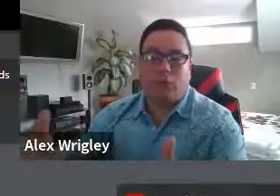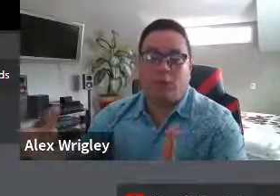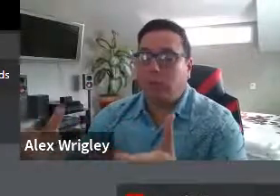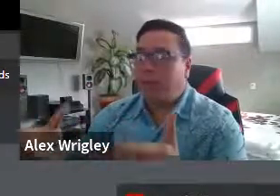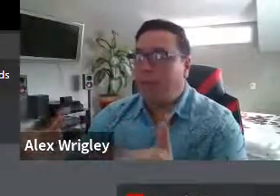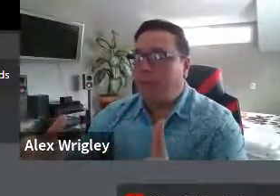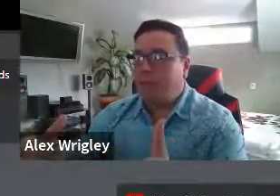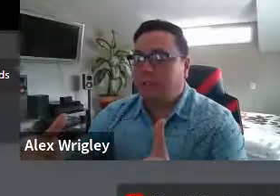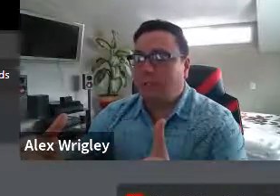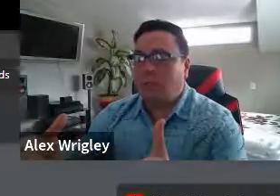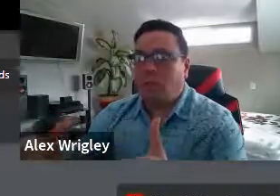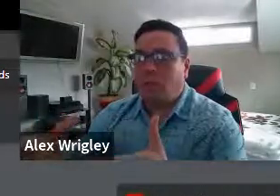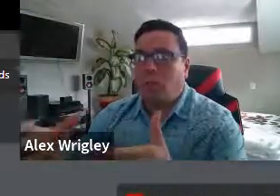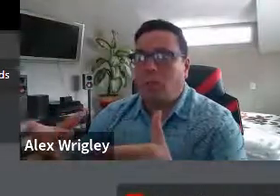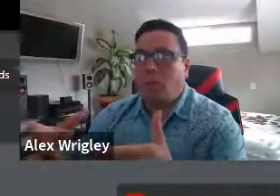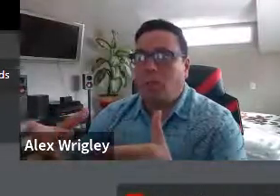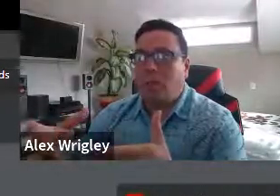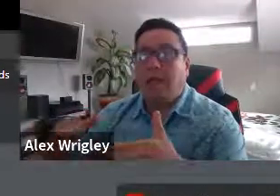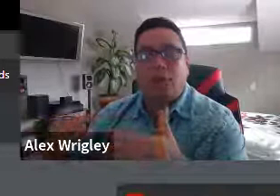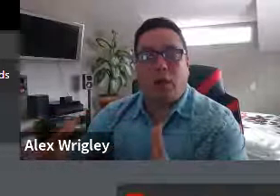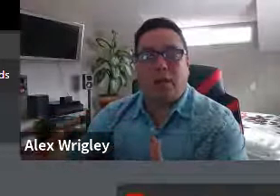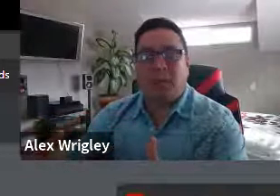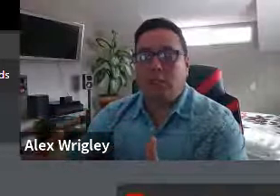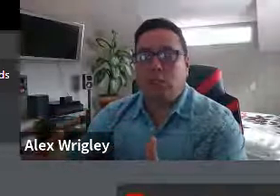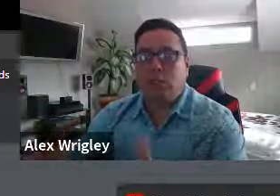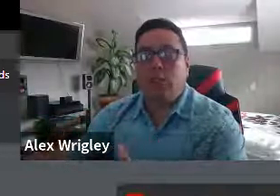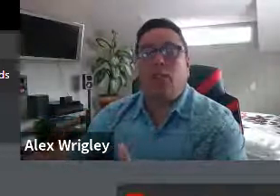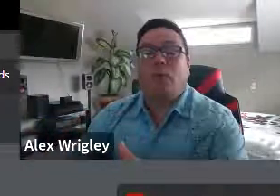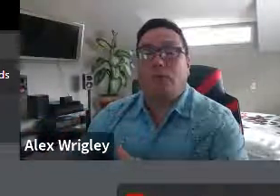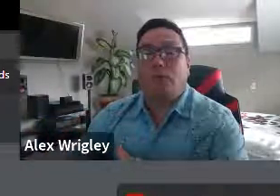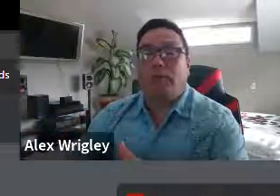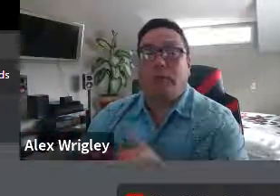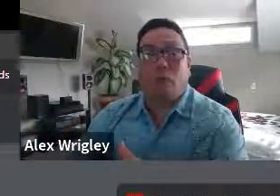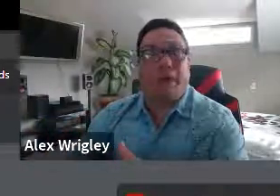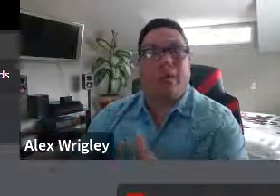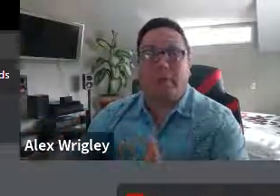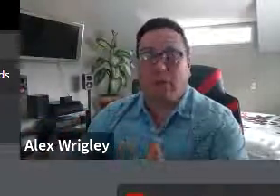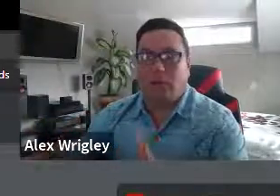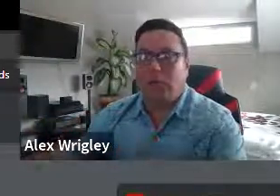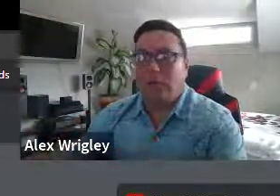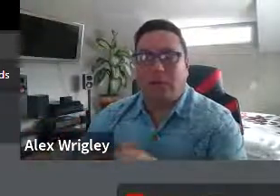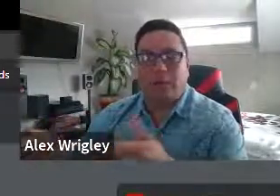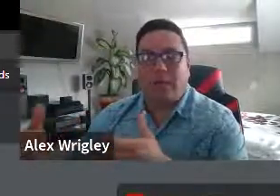form that really makes a electronic signature enforceable in court and legal. Because we